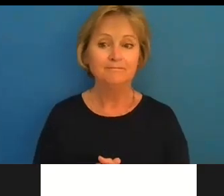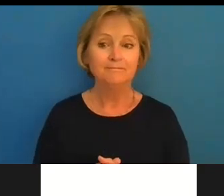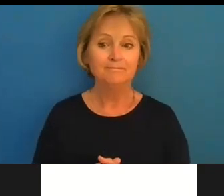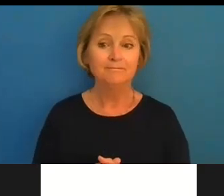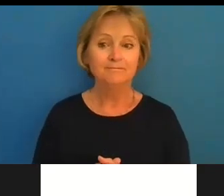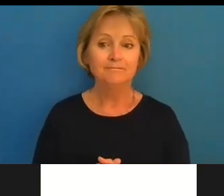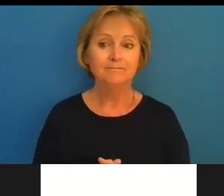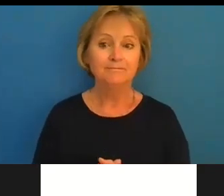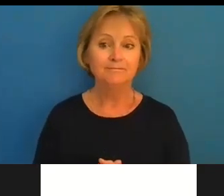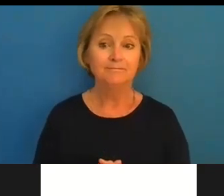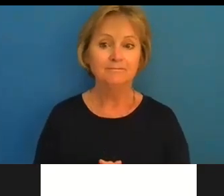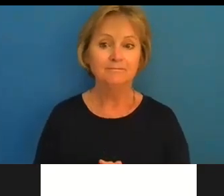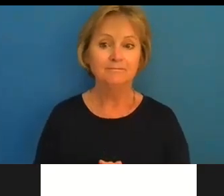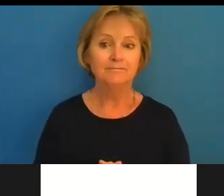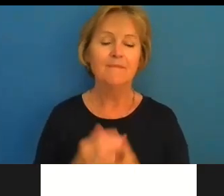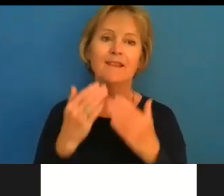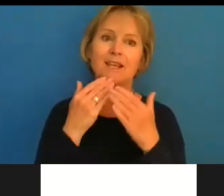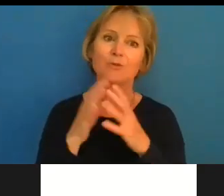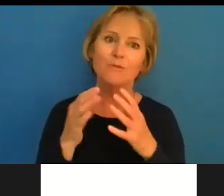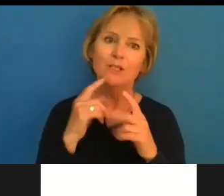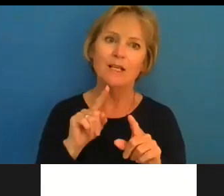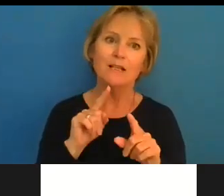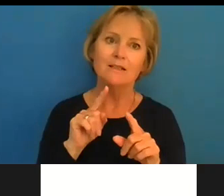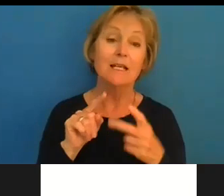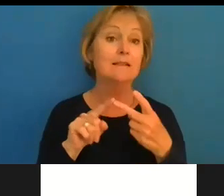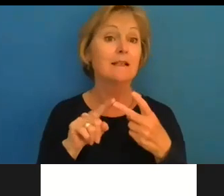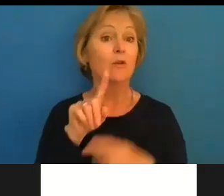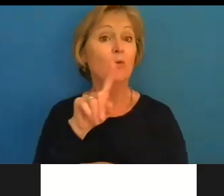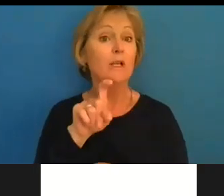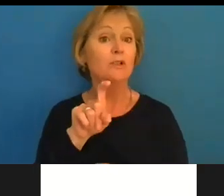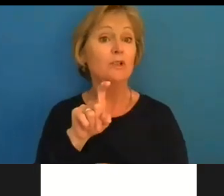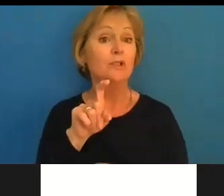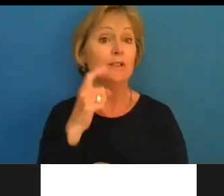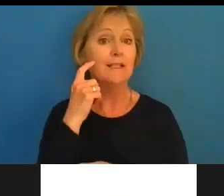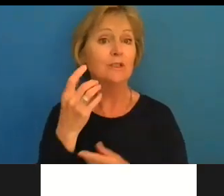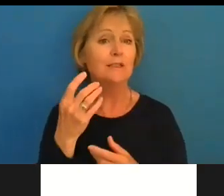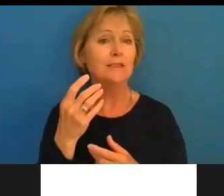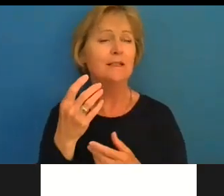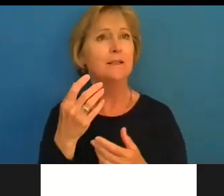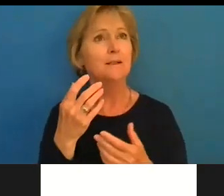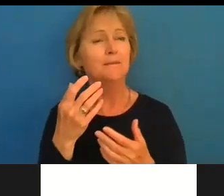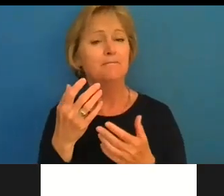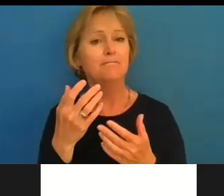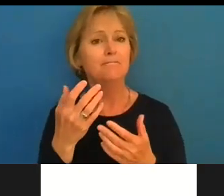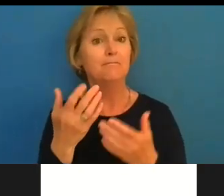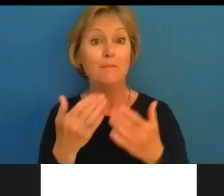Thank you so much for answering that. I have another question that just came up that might be good for your answer